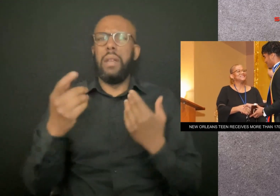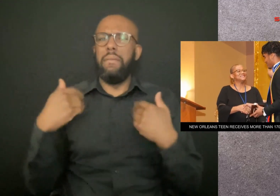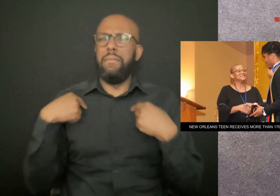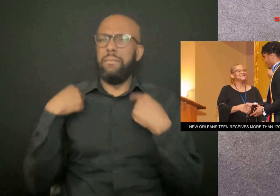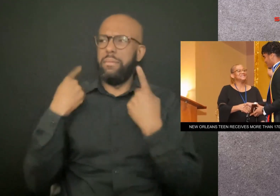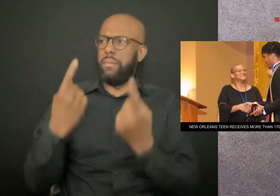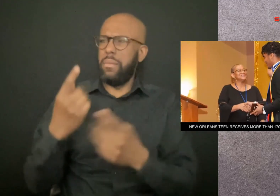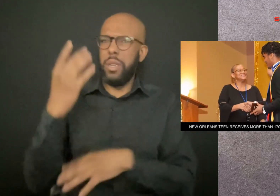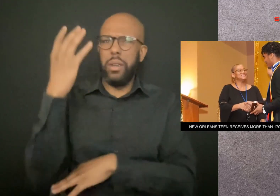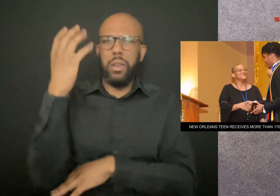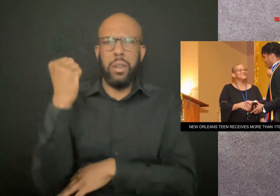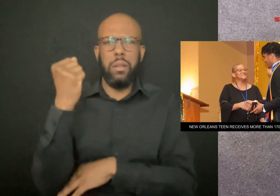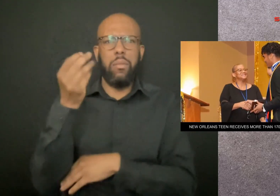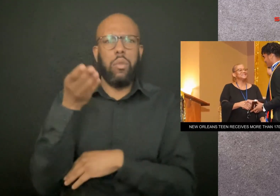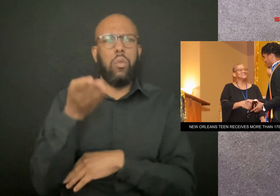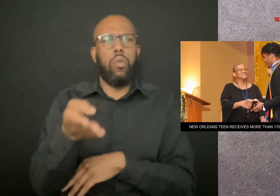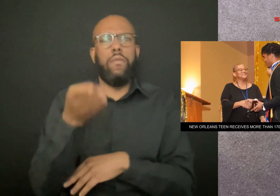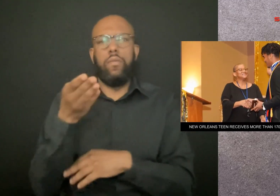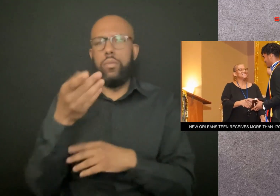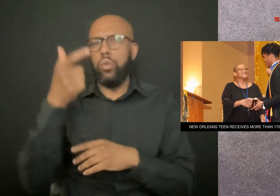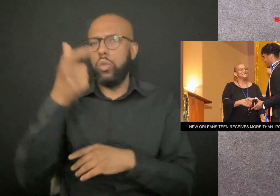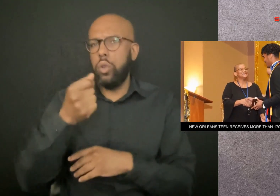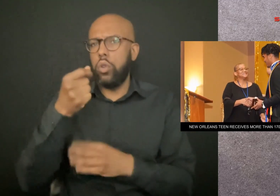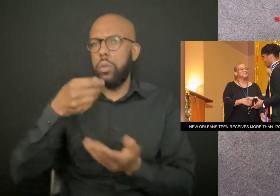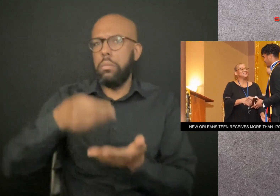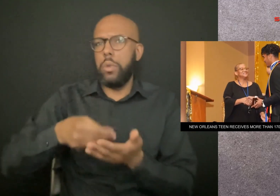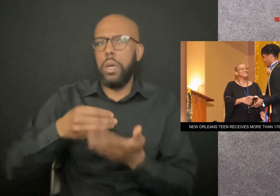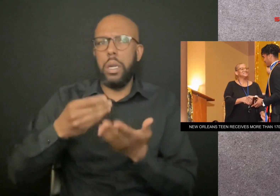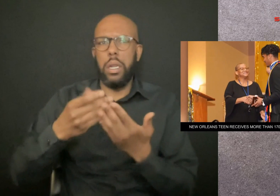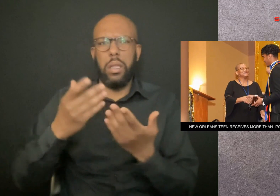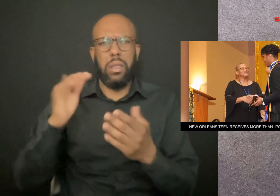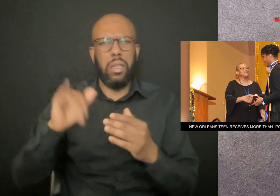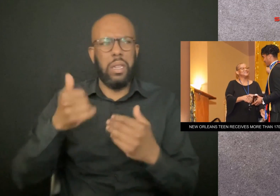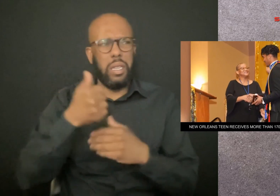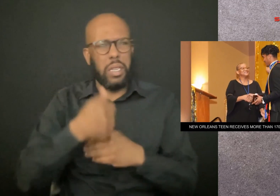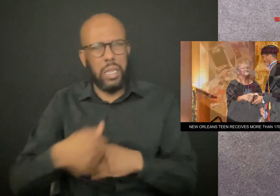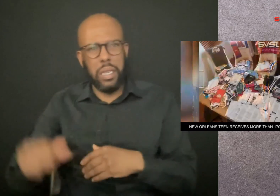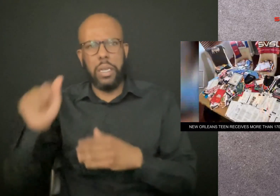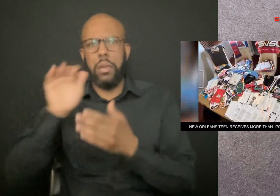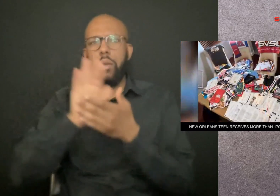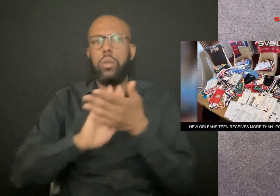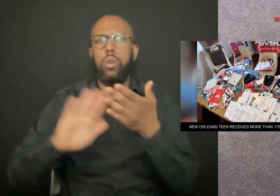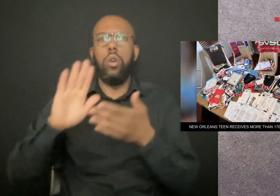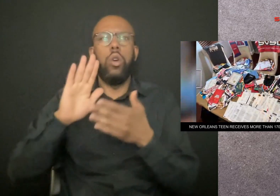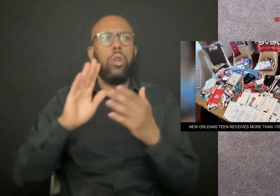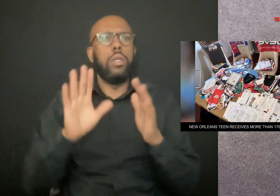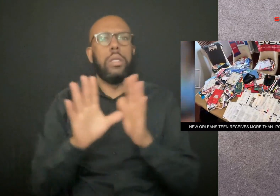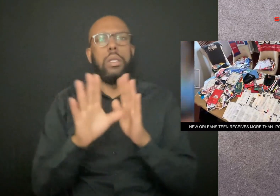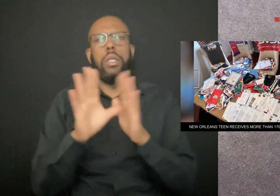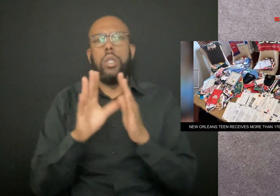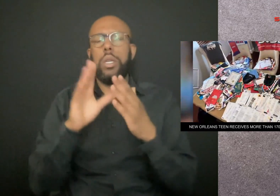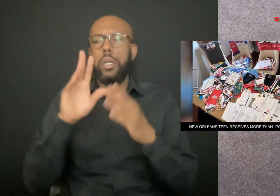That means he has been offered more scholarship money than any other college-bound senior